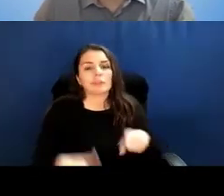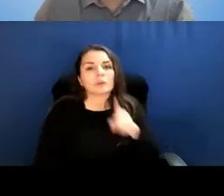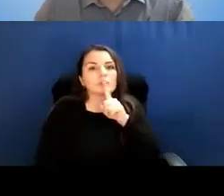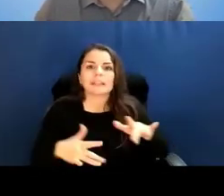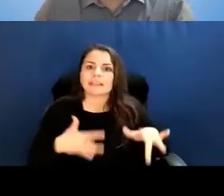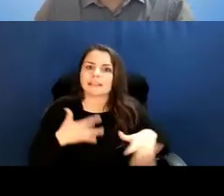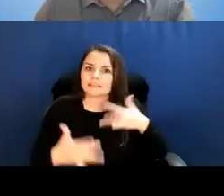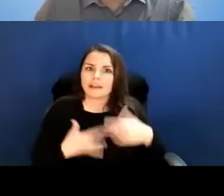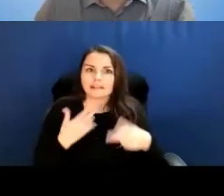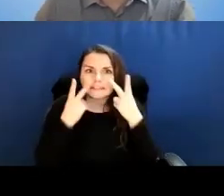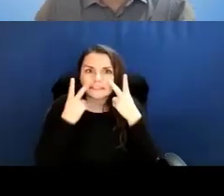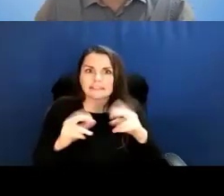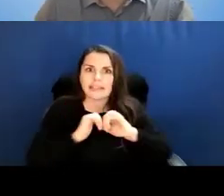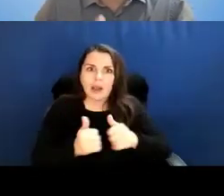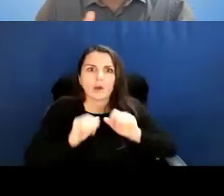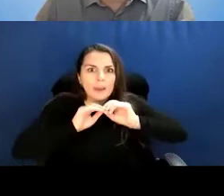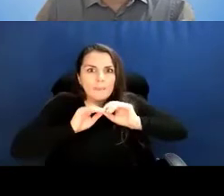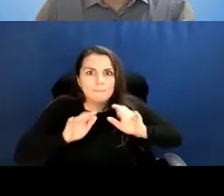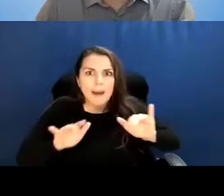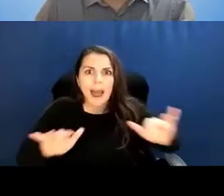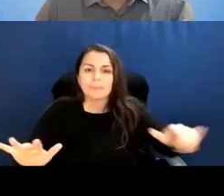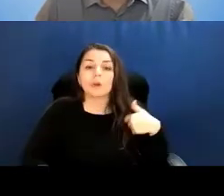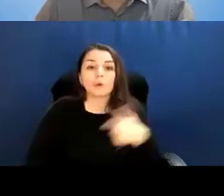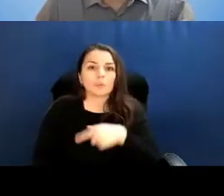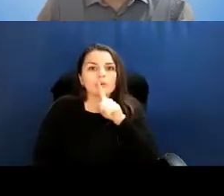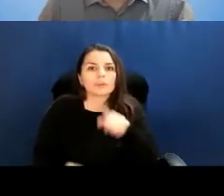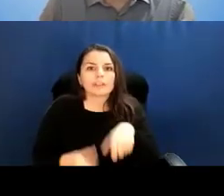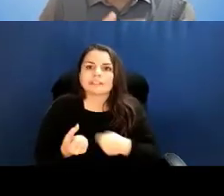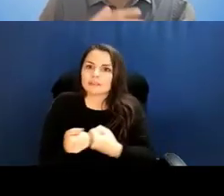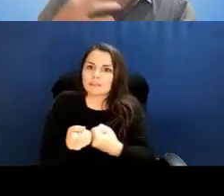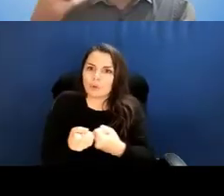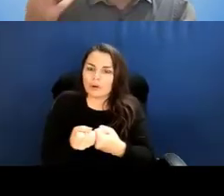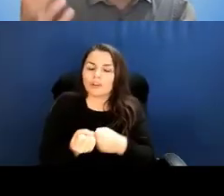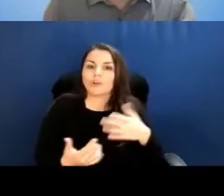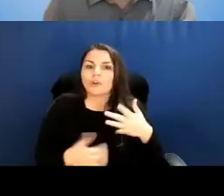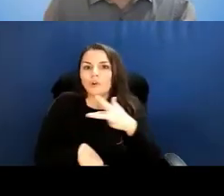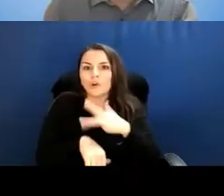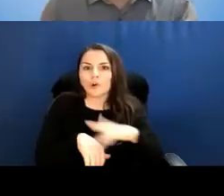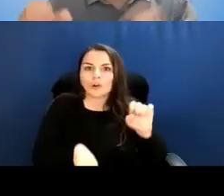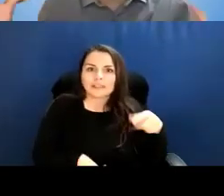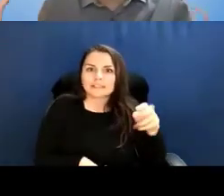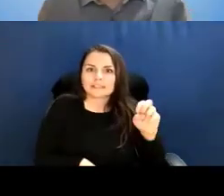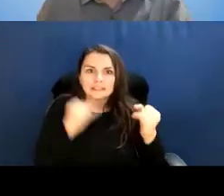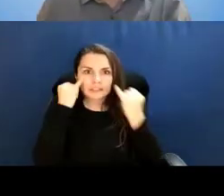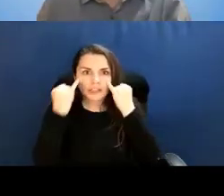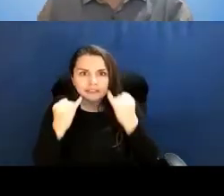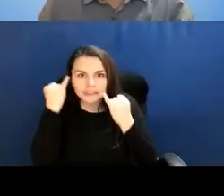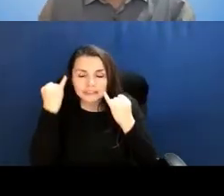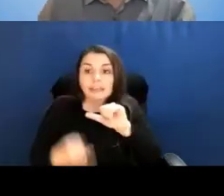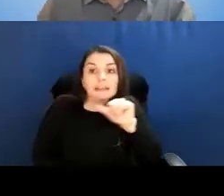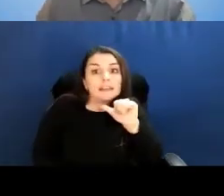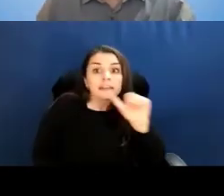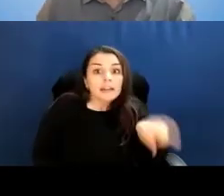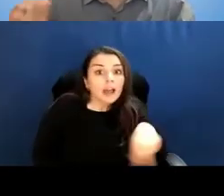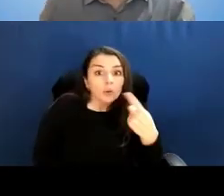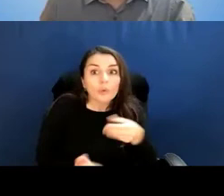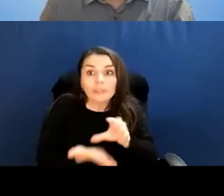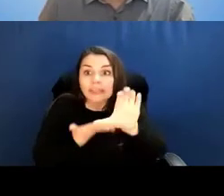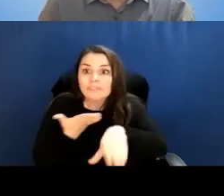of supporting early-stage ideas from academics and supporting them with not just money but all this other support to take the idea forward.